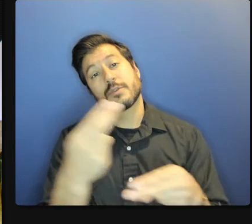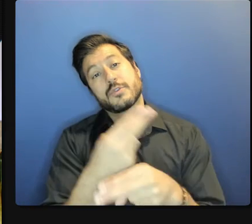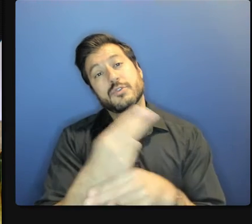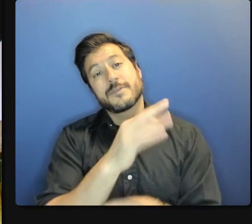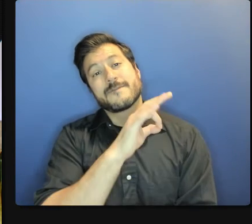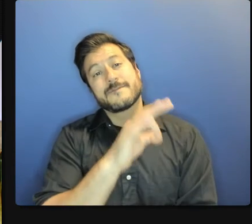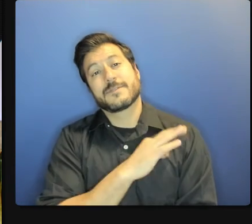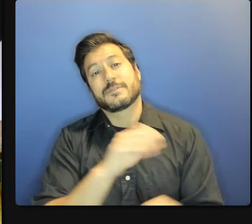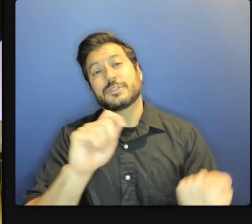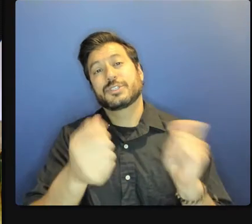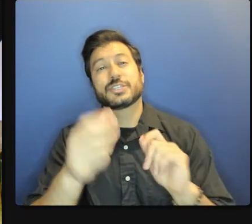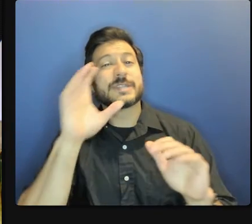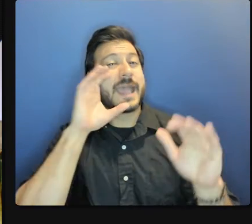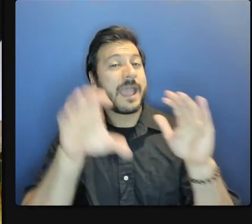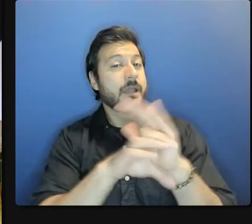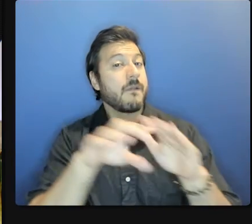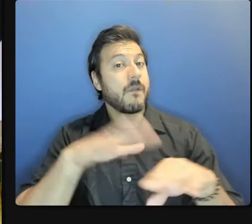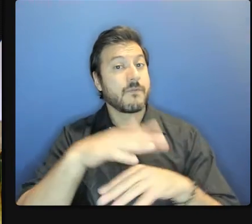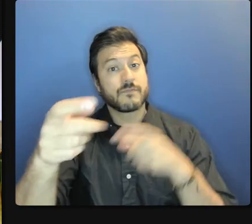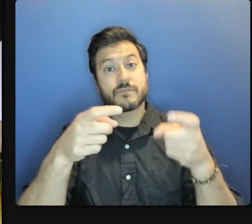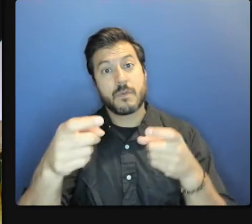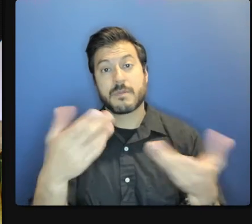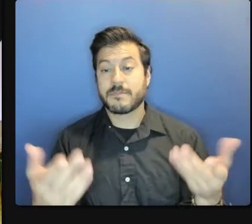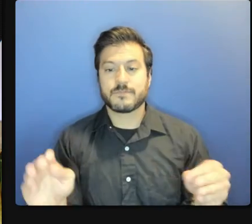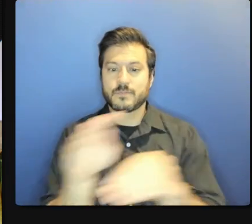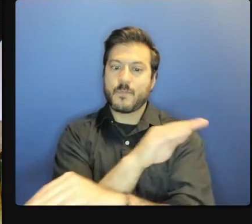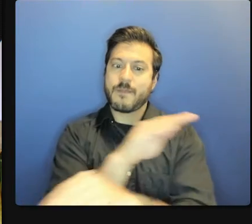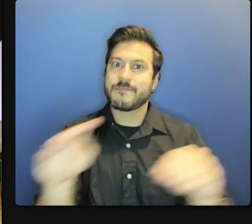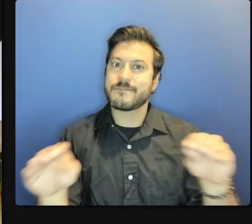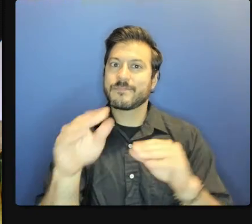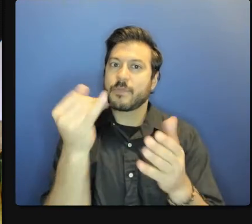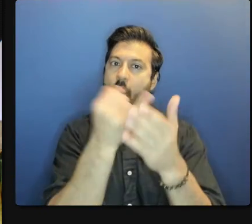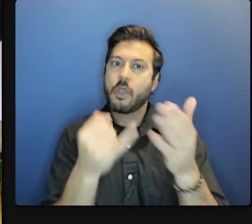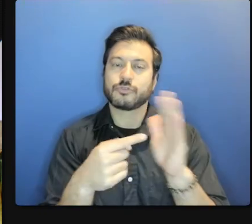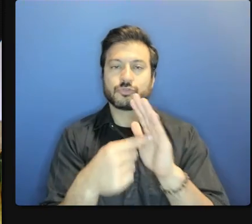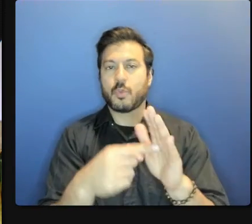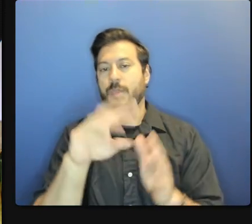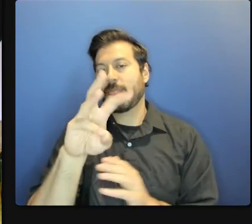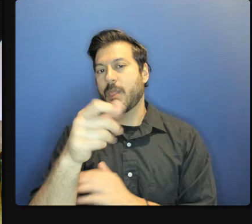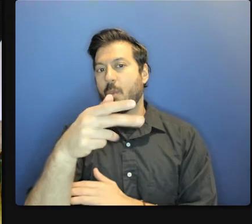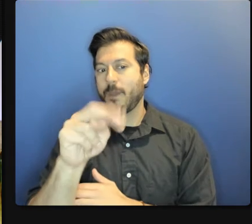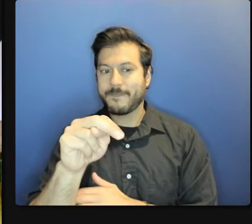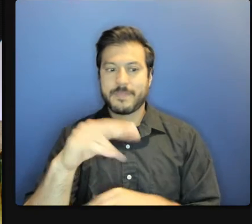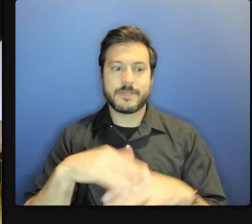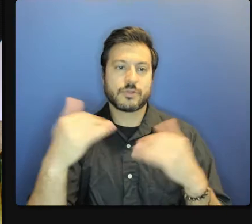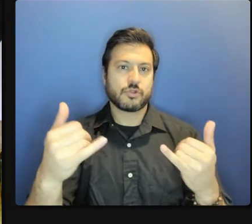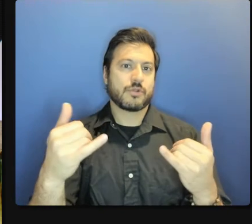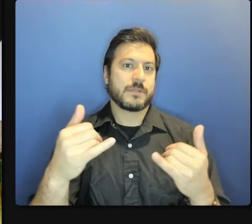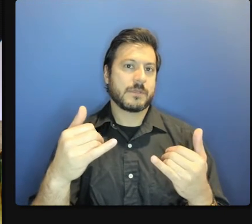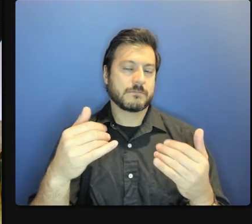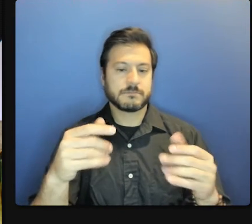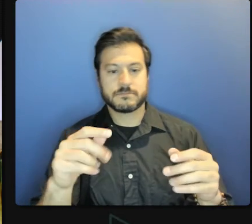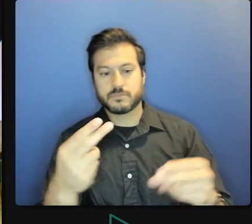You can also use this feature to change the icons on a control. Maybe you swap the art and a button to reflect the weapon that's currently equipped